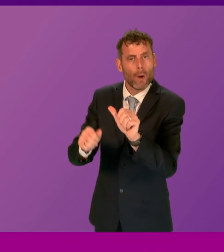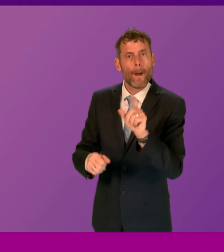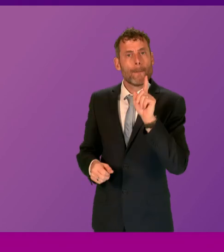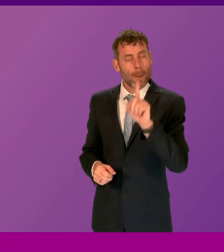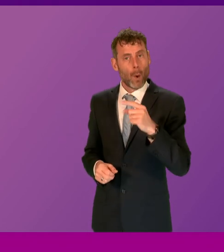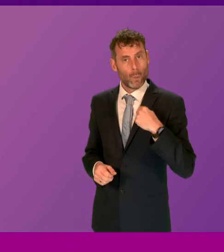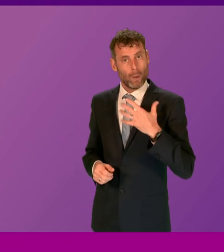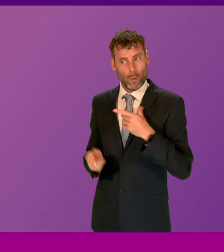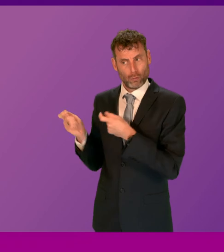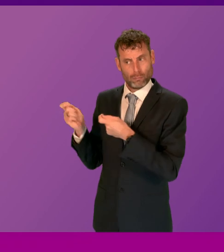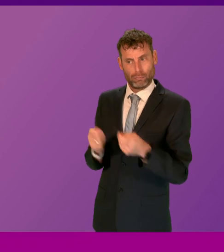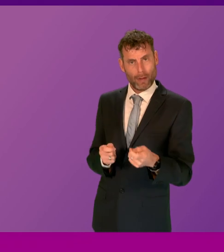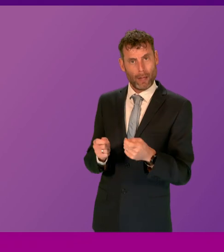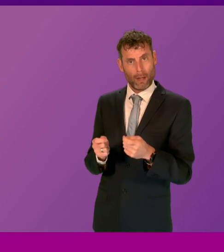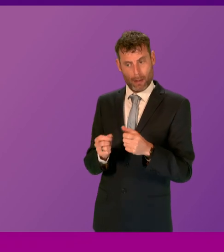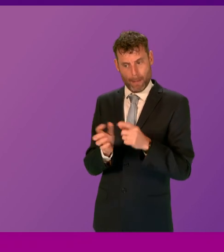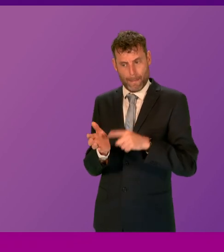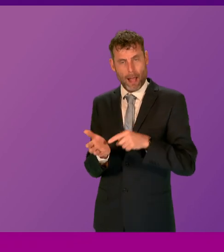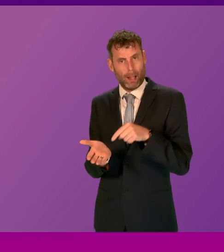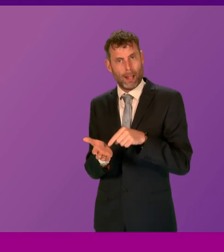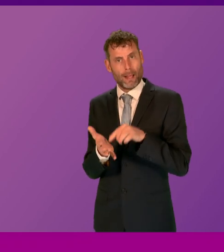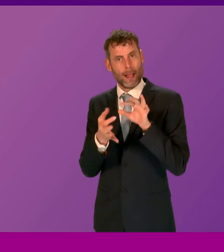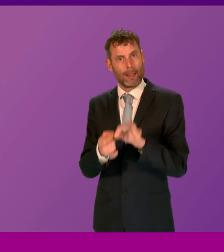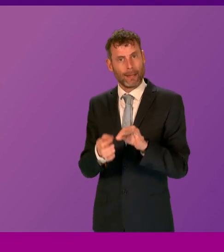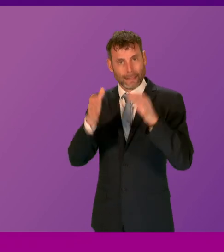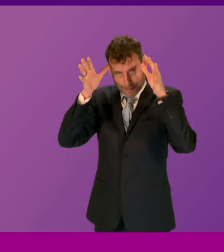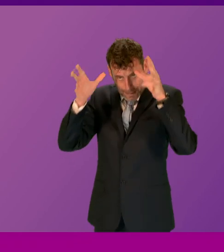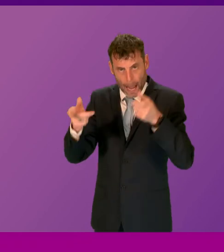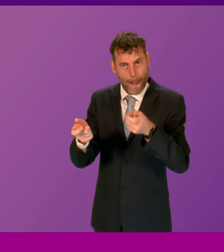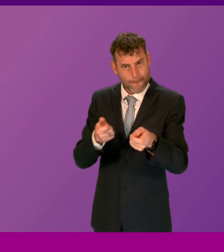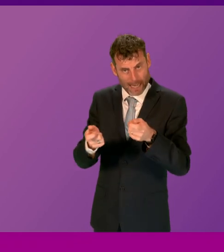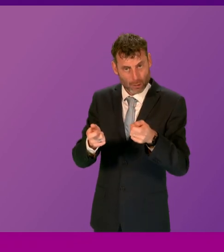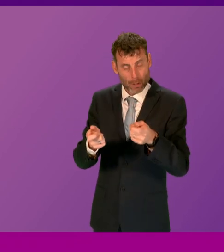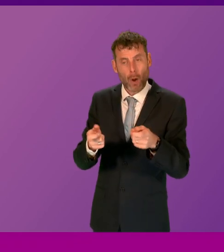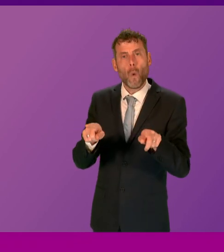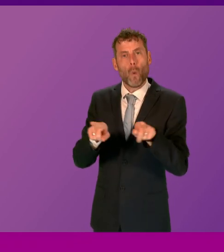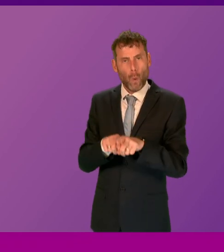legislation that will ensure that we have effective deer management in the context of the twin climate and biodiversity crises.